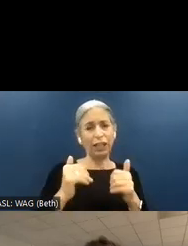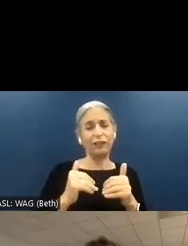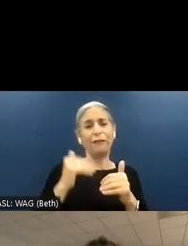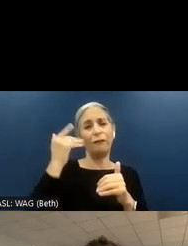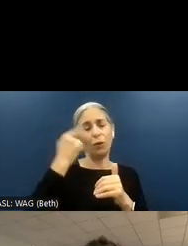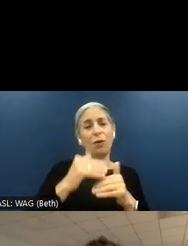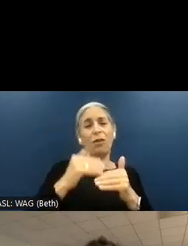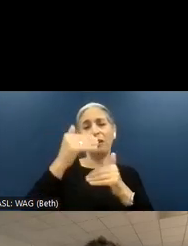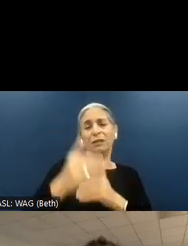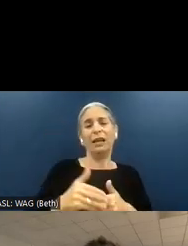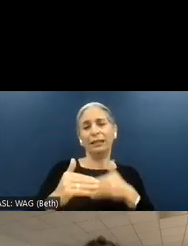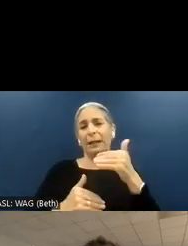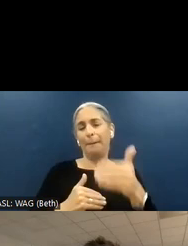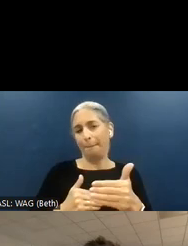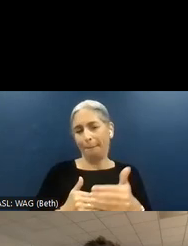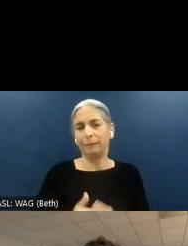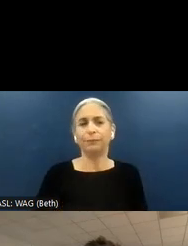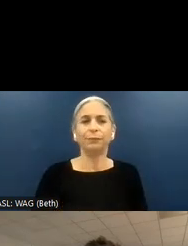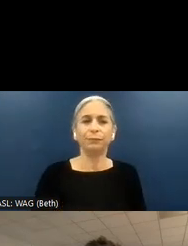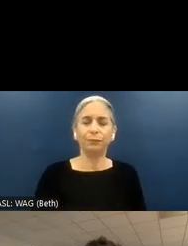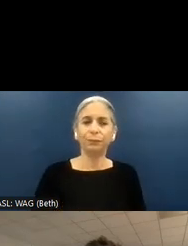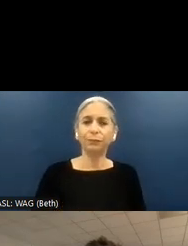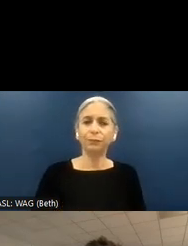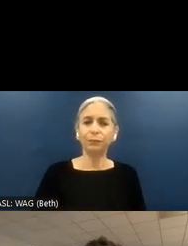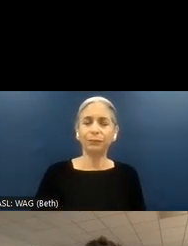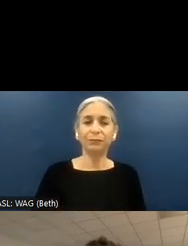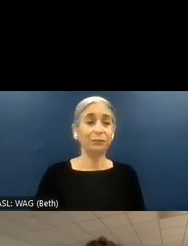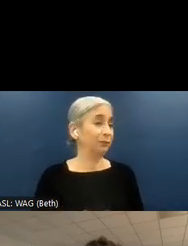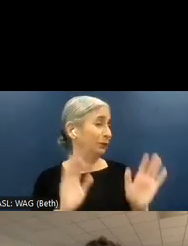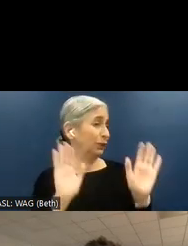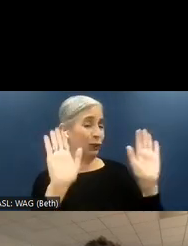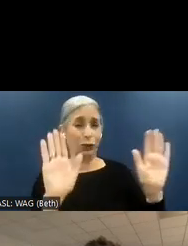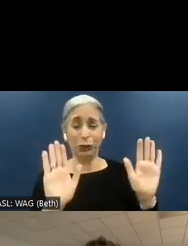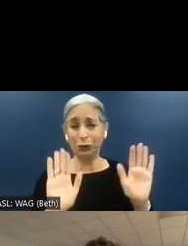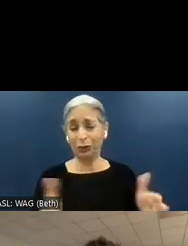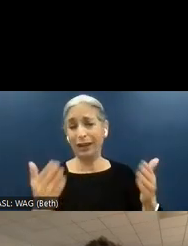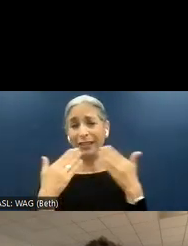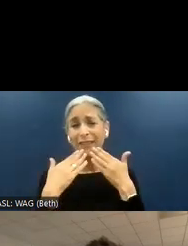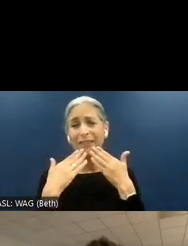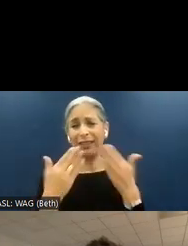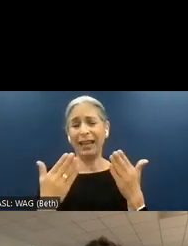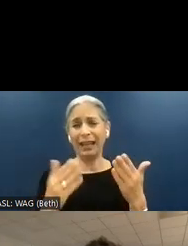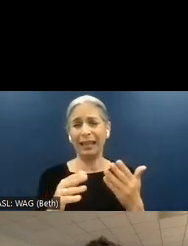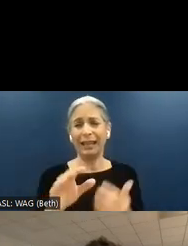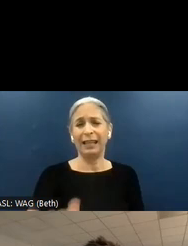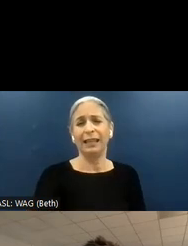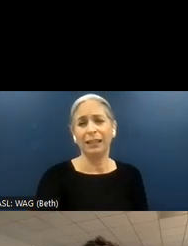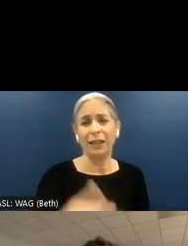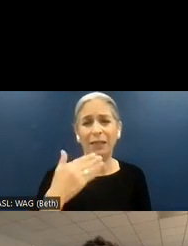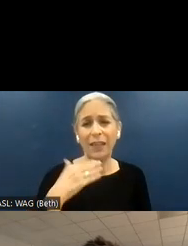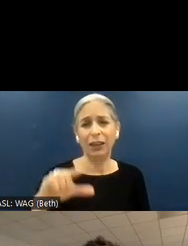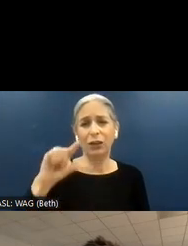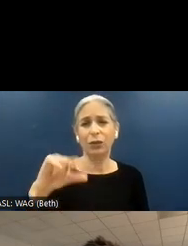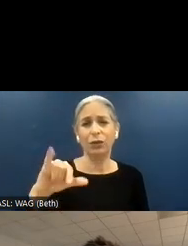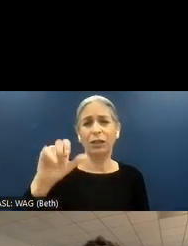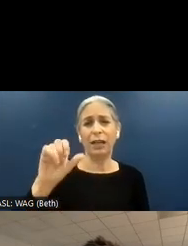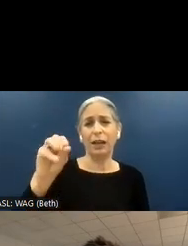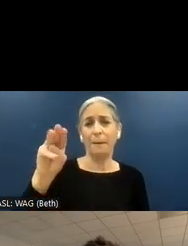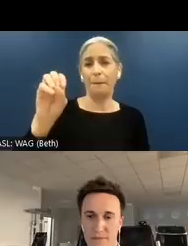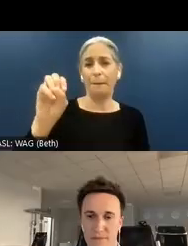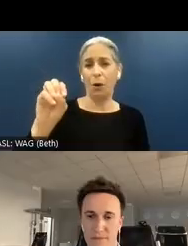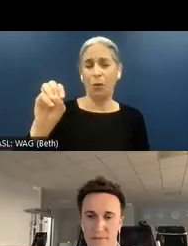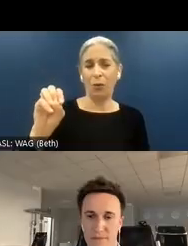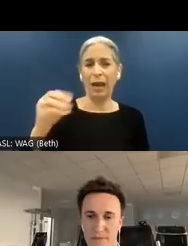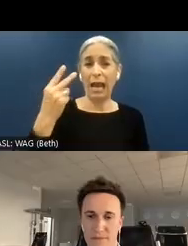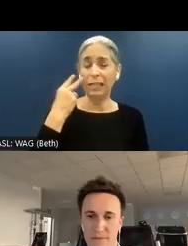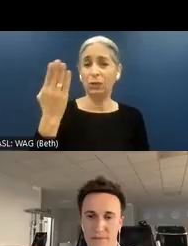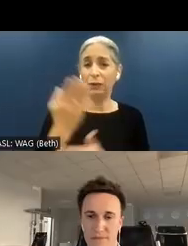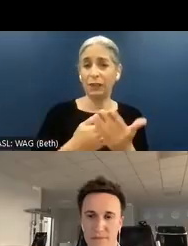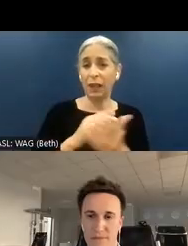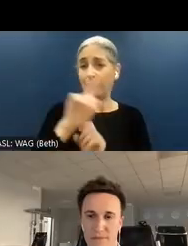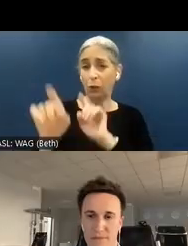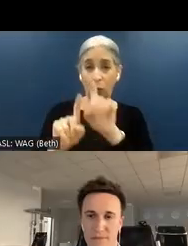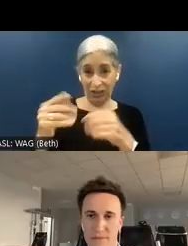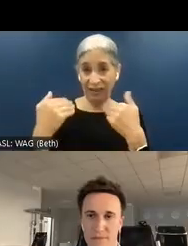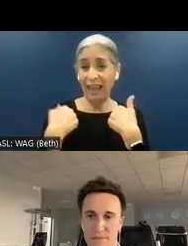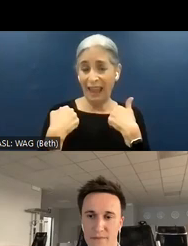Great. Thanks, Giacomo. I see we have a few questions that I think